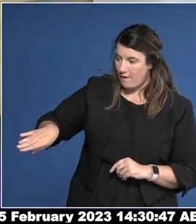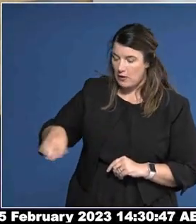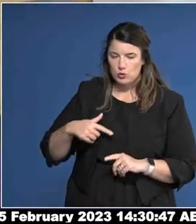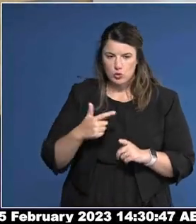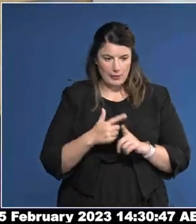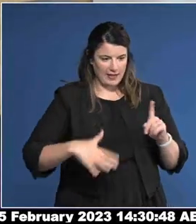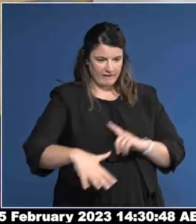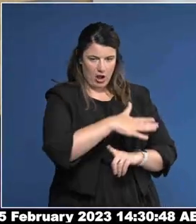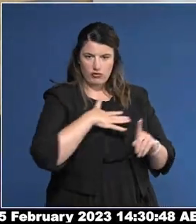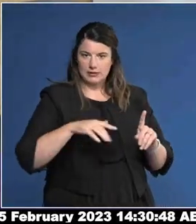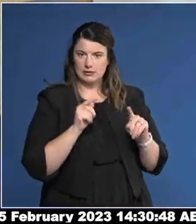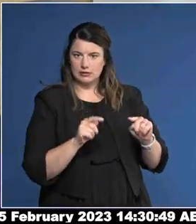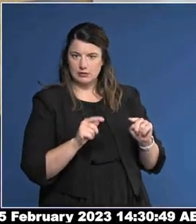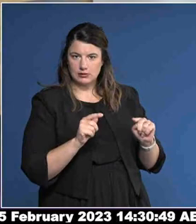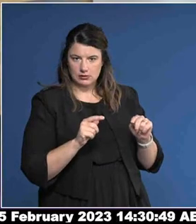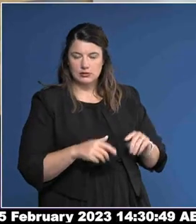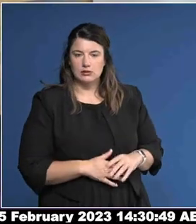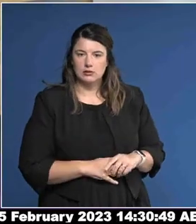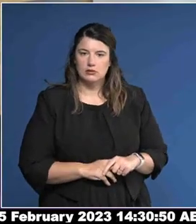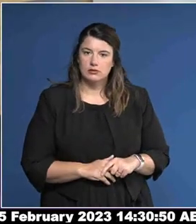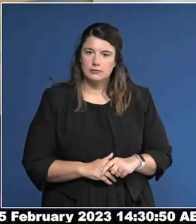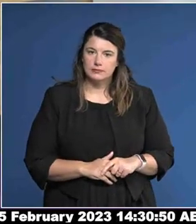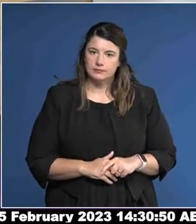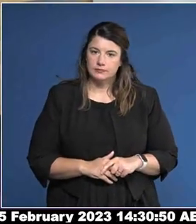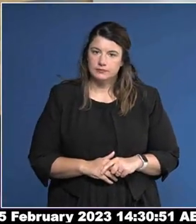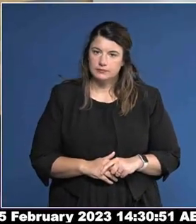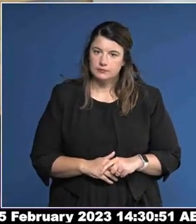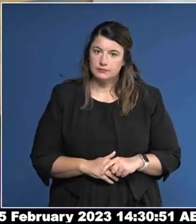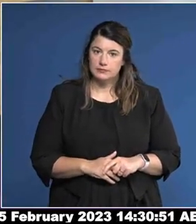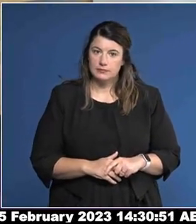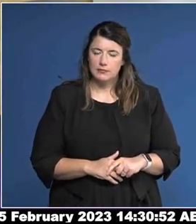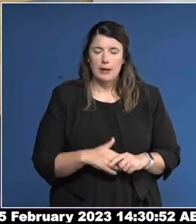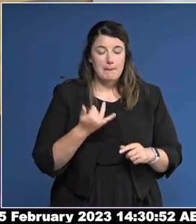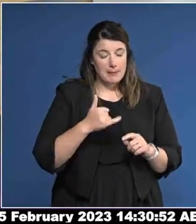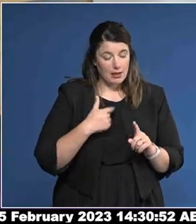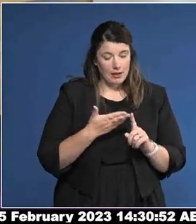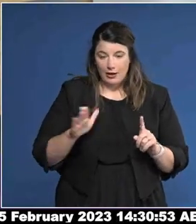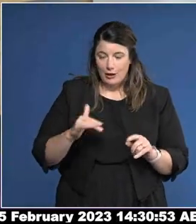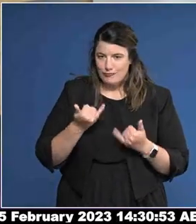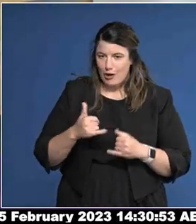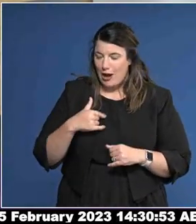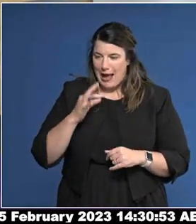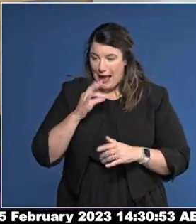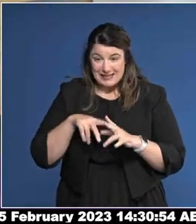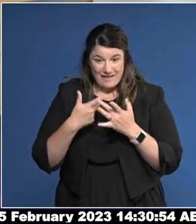So if I didn't ask you that, Ms Toohey, and I asked someone else, I will let you off the hook here. MS TOOHEY: I'm happy to answer it.